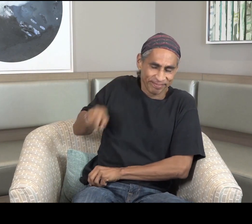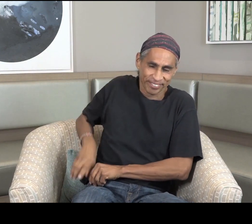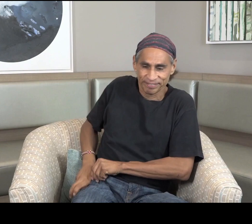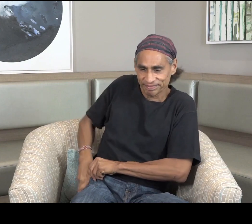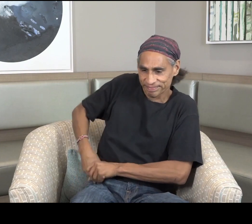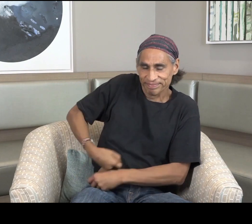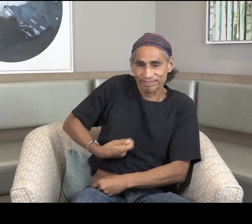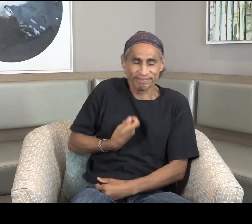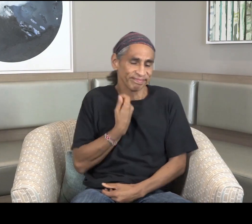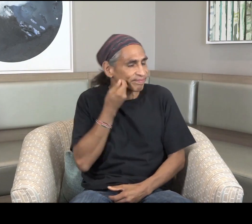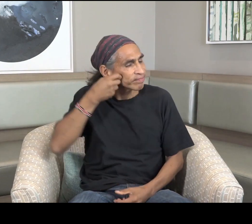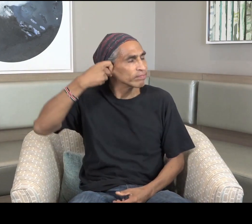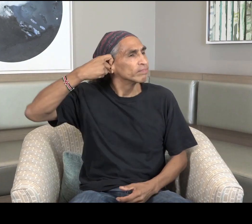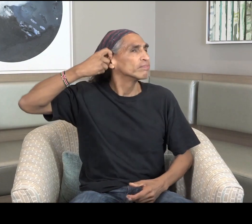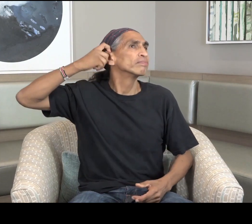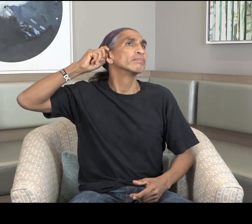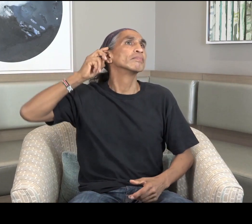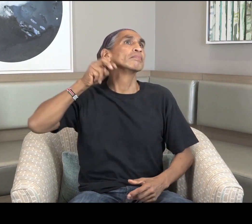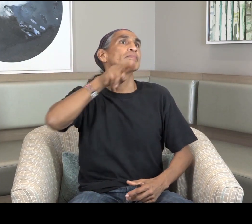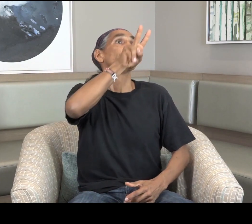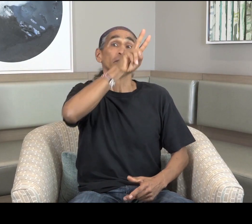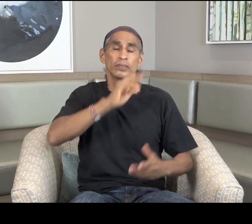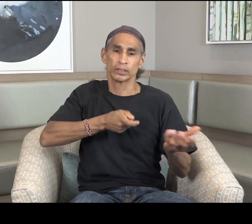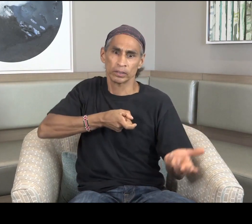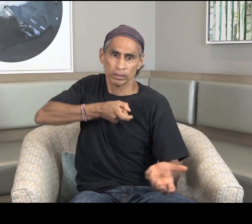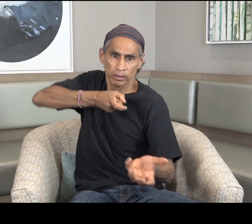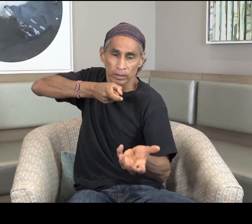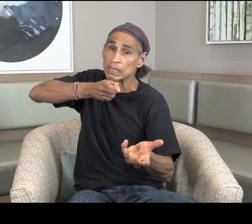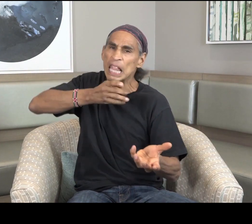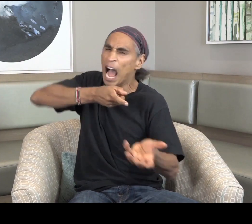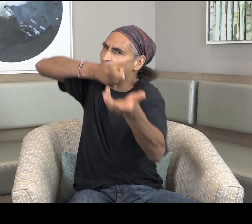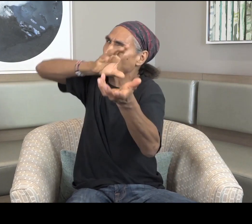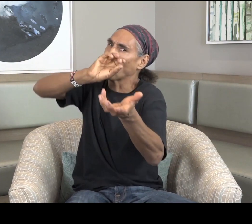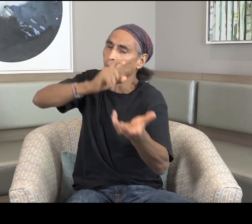and I’m thinking oh wow. I mean I look up and the police